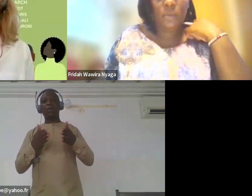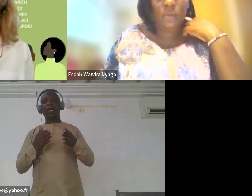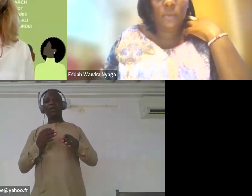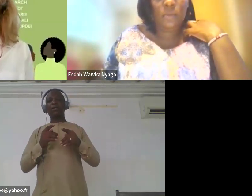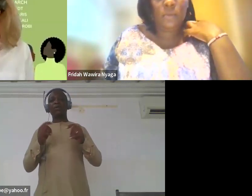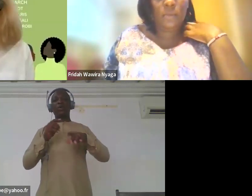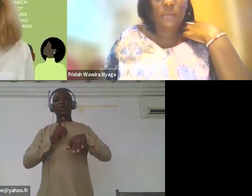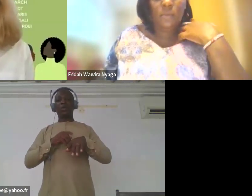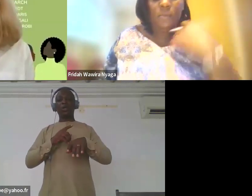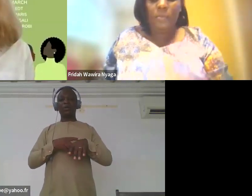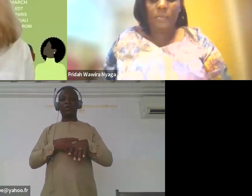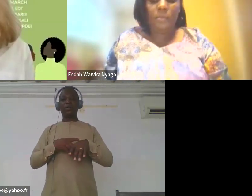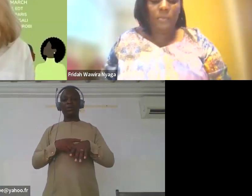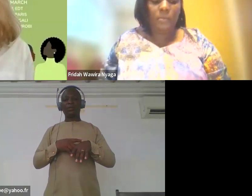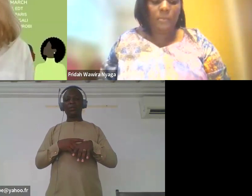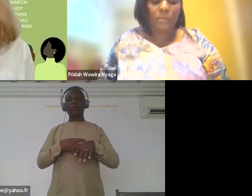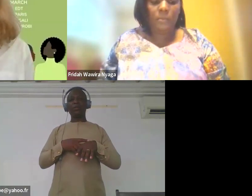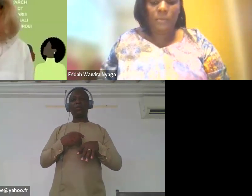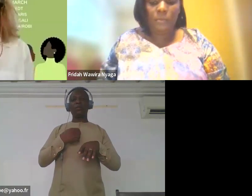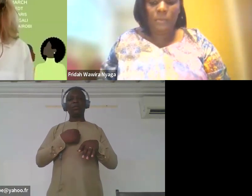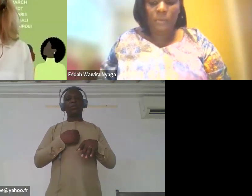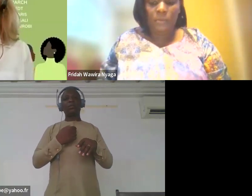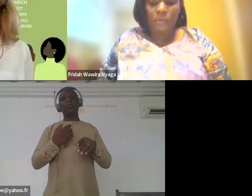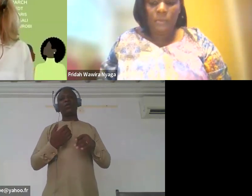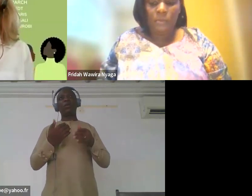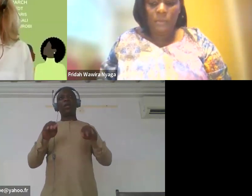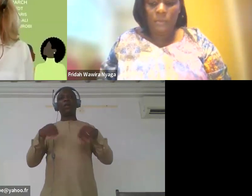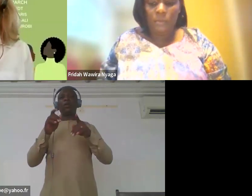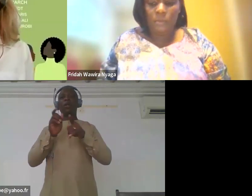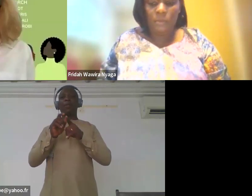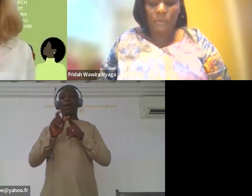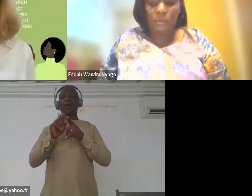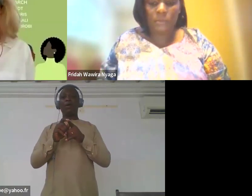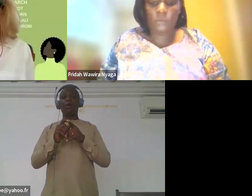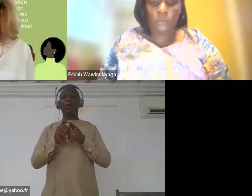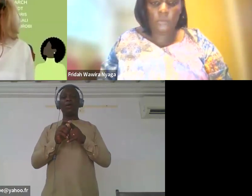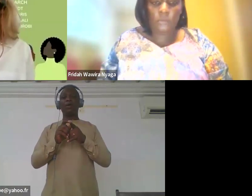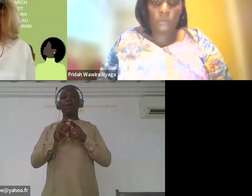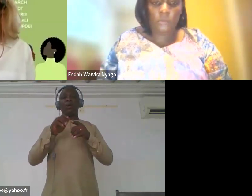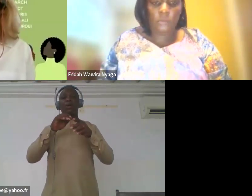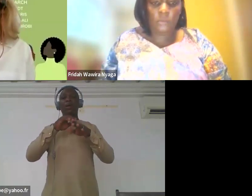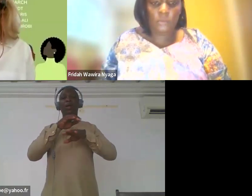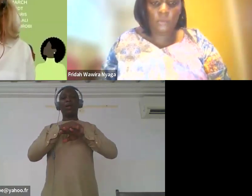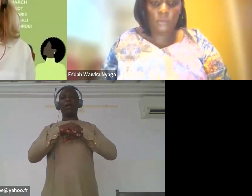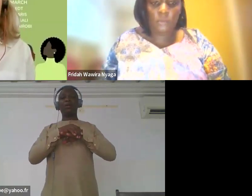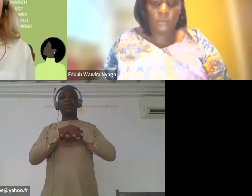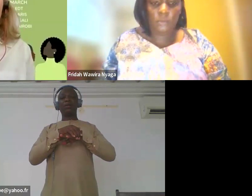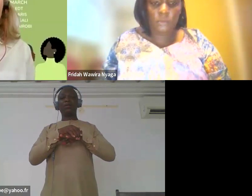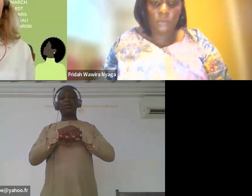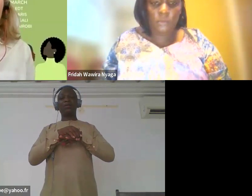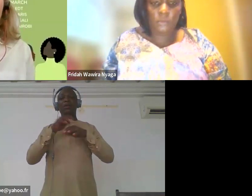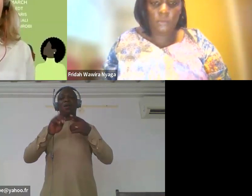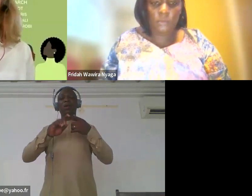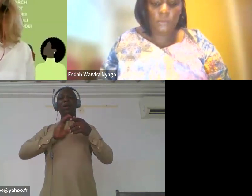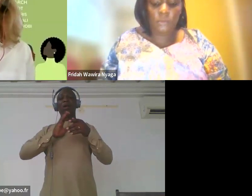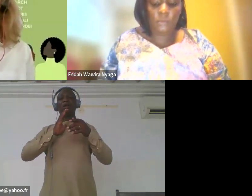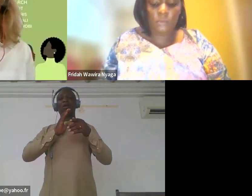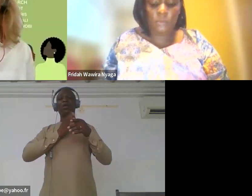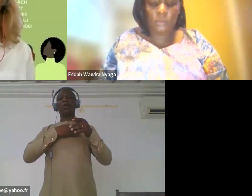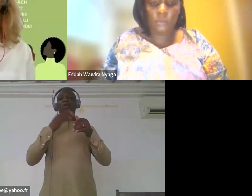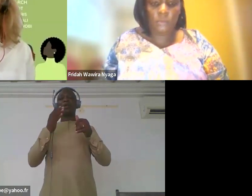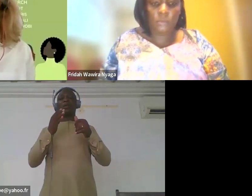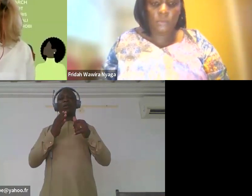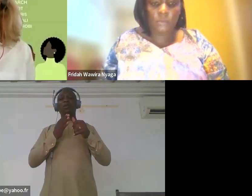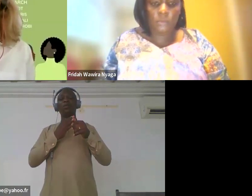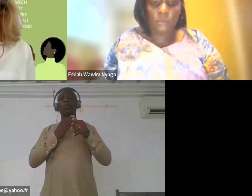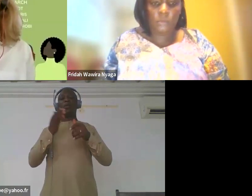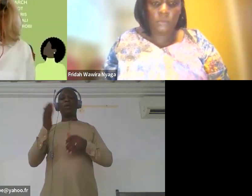So for the sake of time I am now giving the mike in English to our first panelist